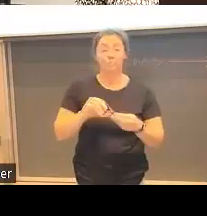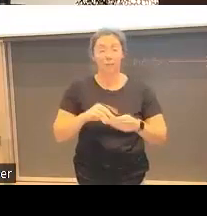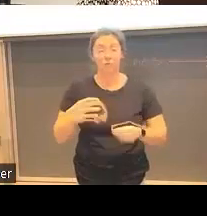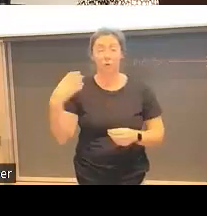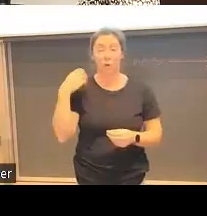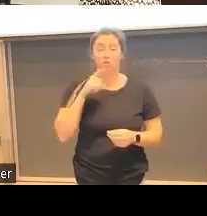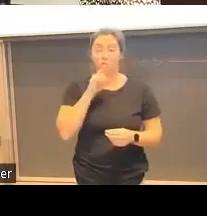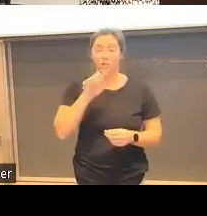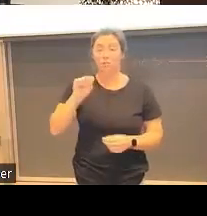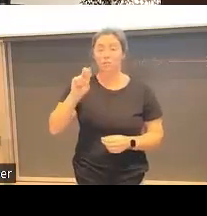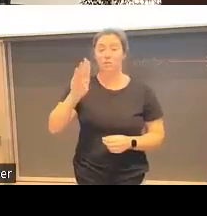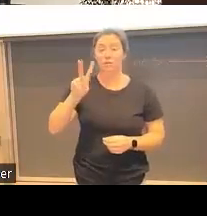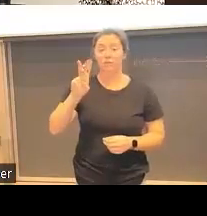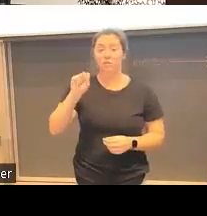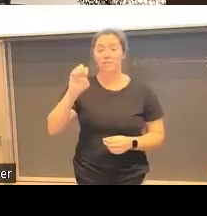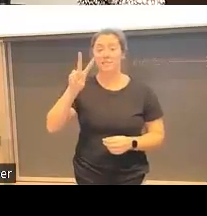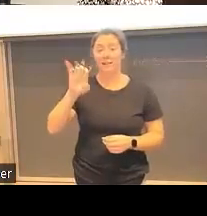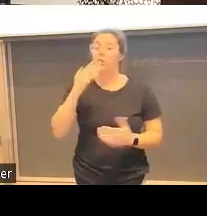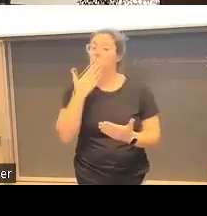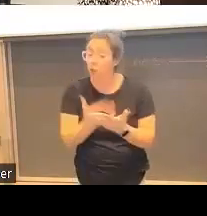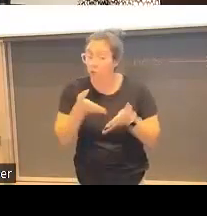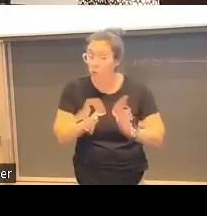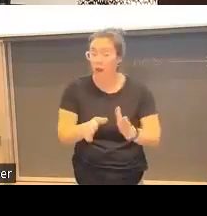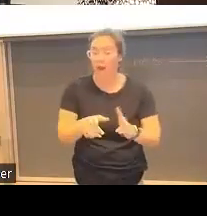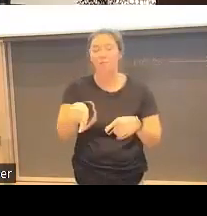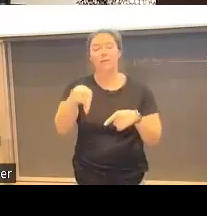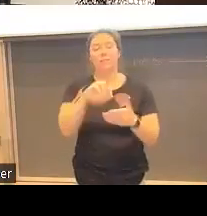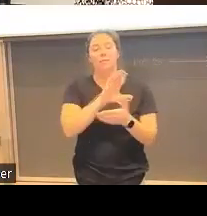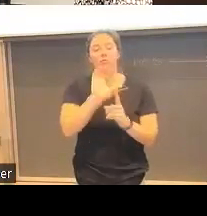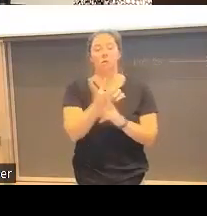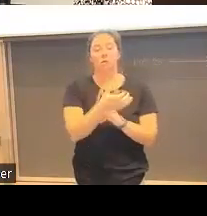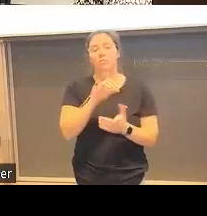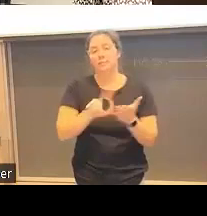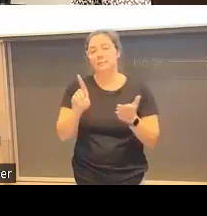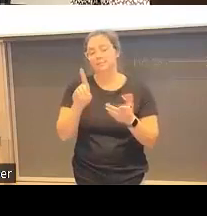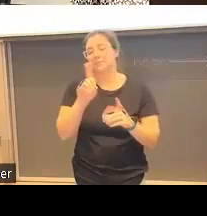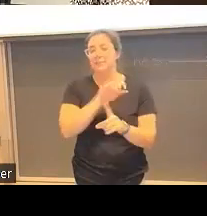in a good way to the dominant culture of the disciplinary Silo we're working to